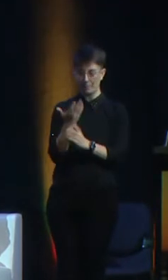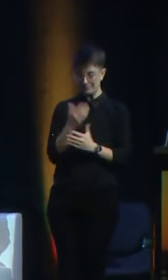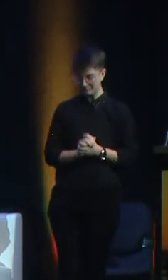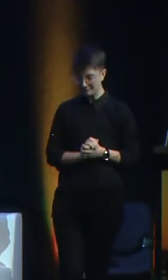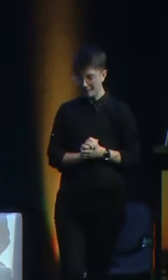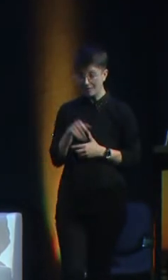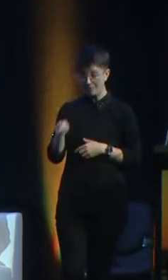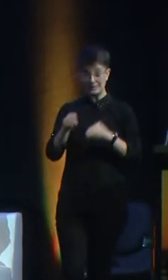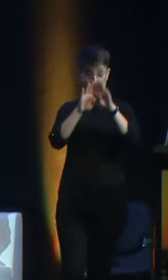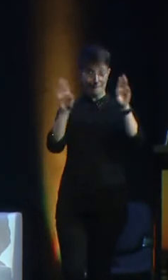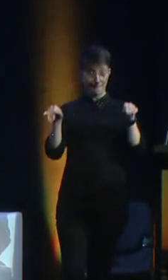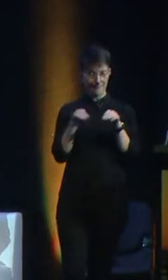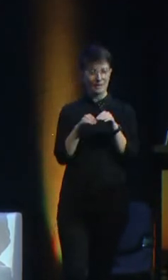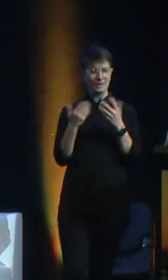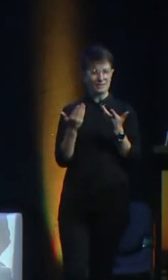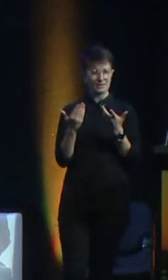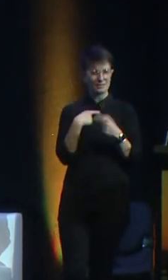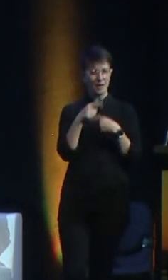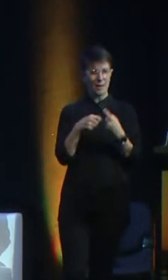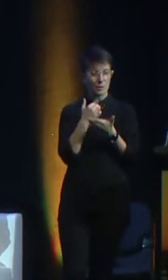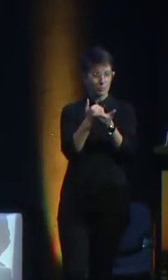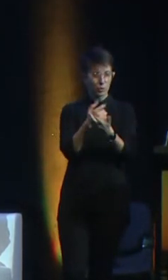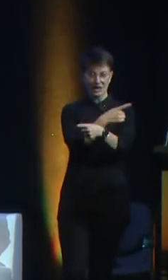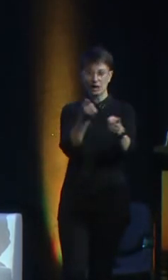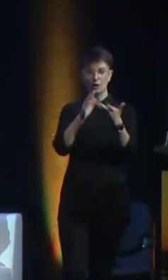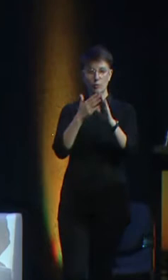community to have a say in their future, and so what we've said is in the next phase of